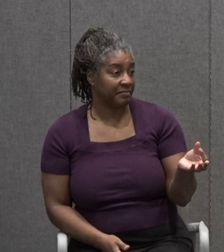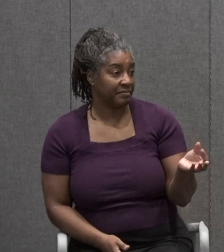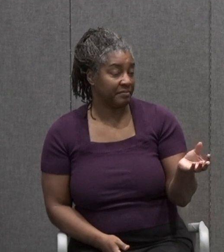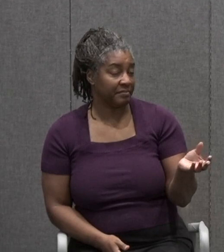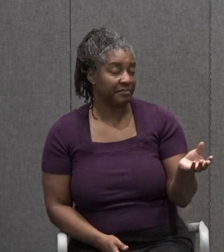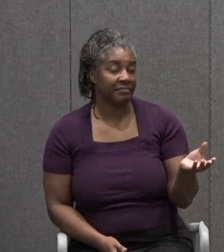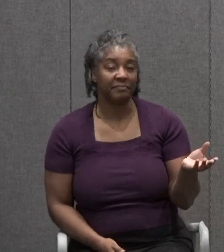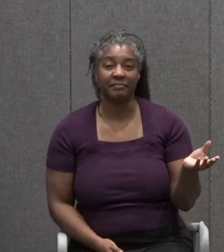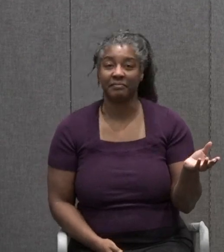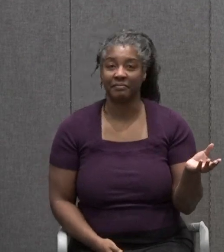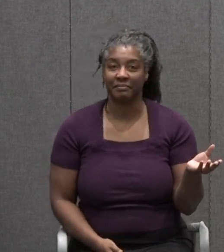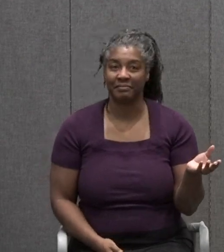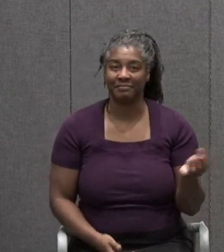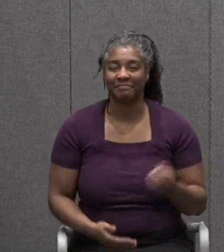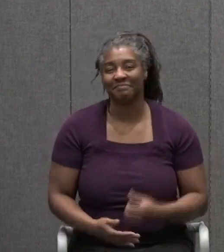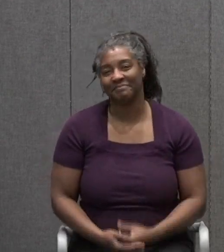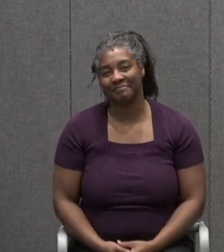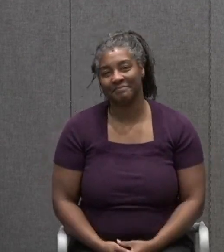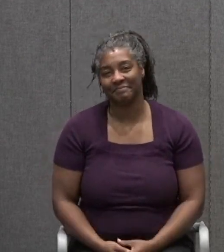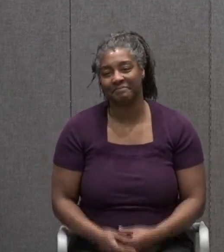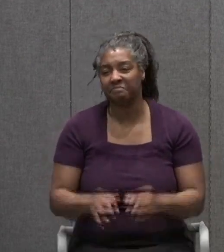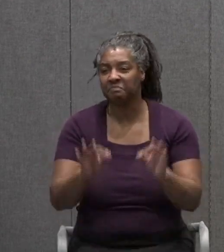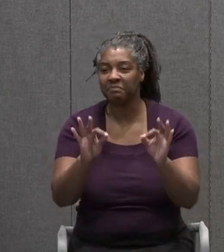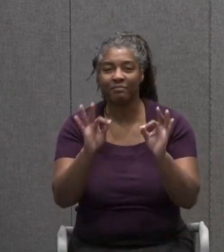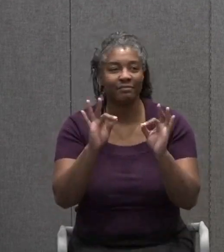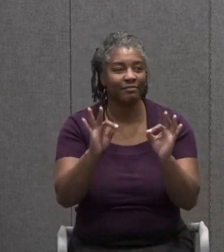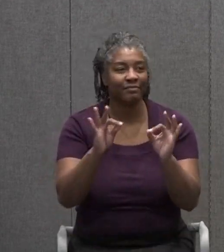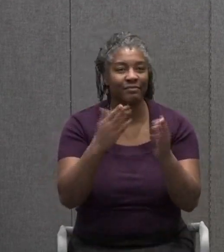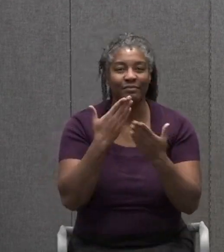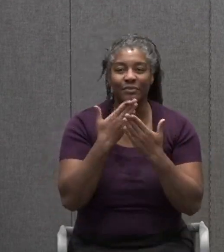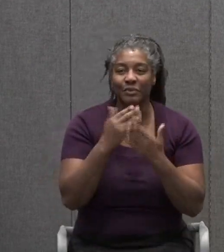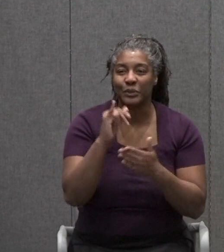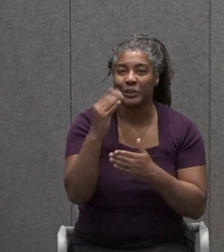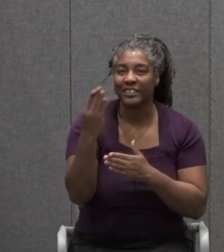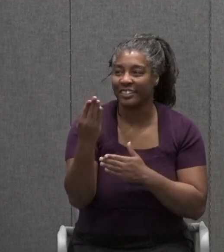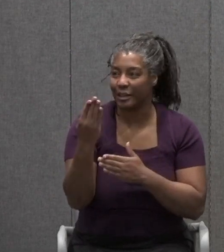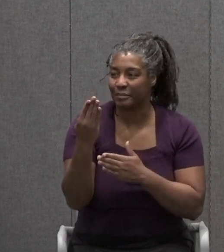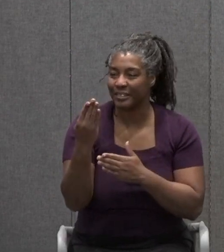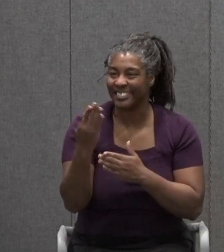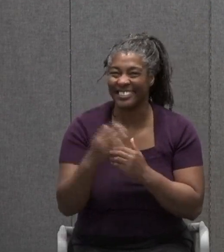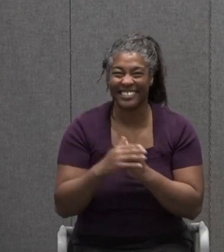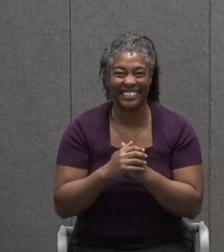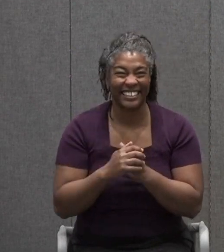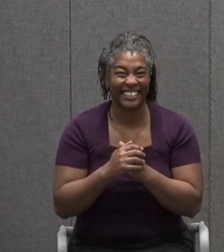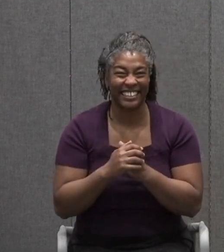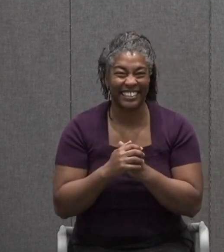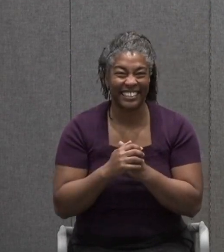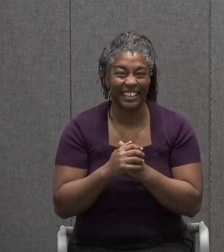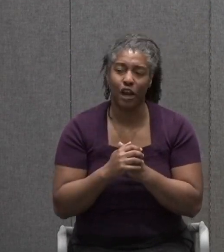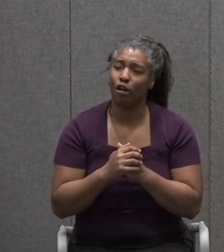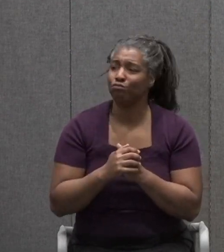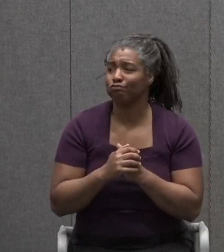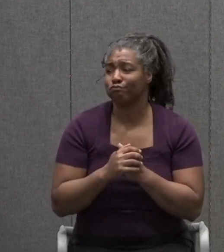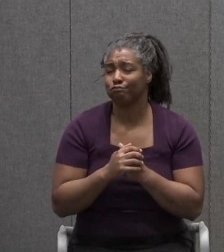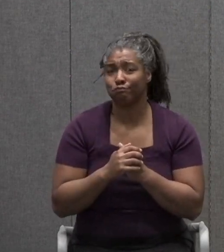Wonderful yogis. It has been such a joy to hang out with you today.